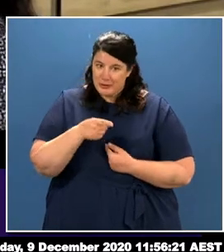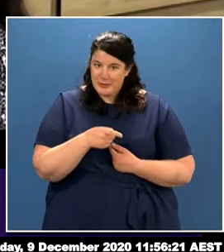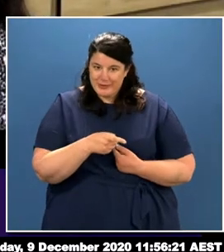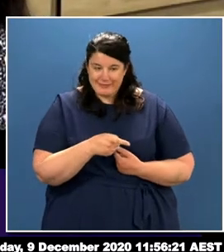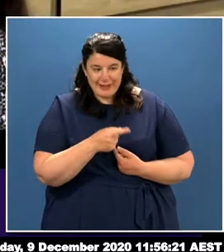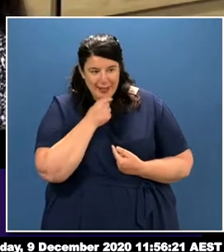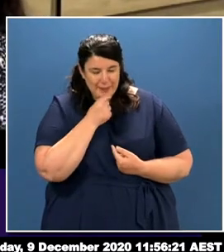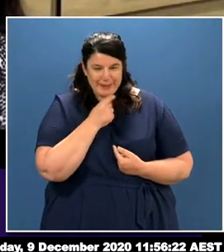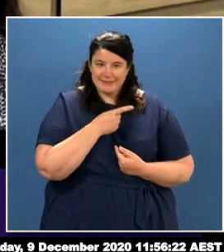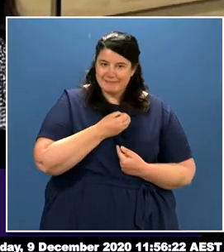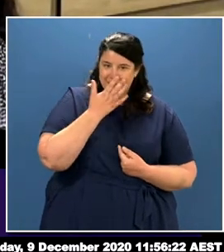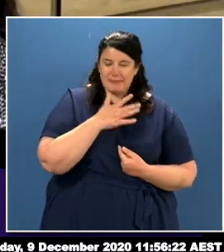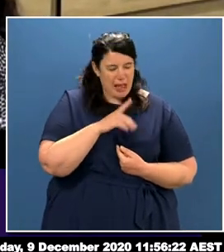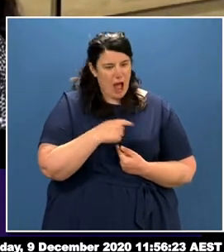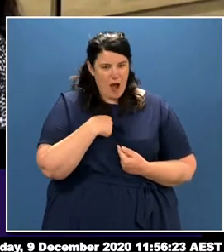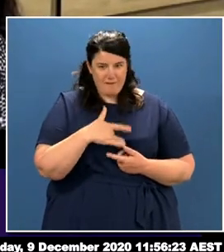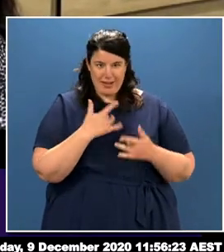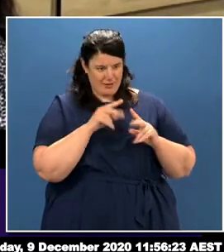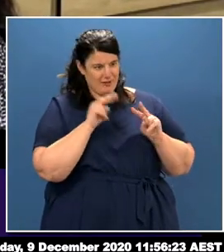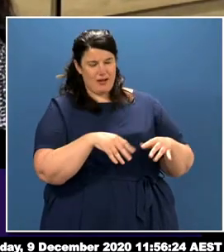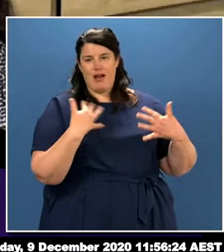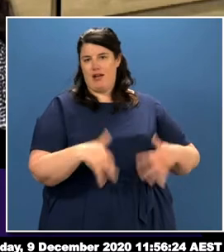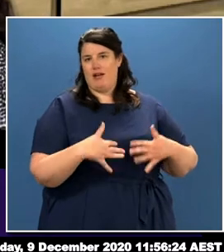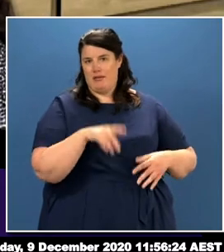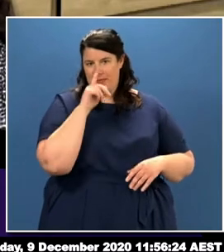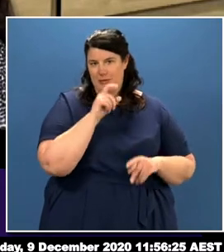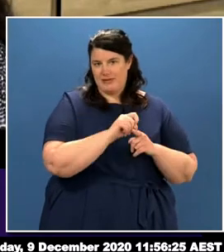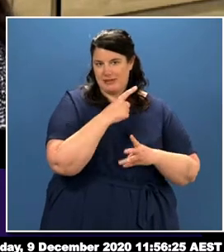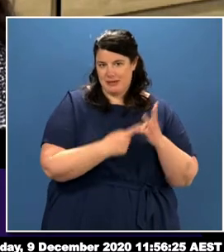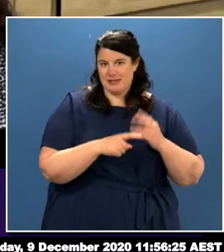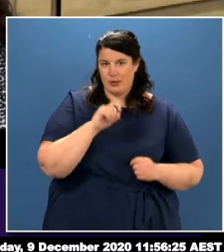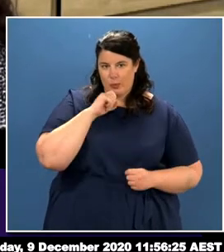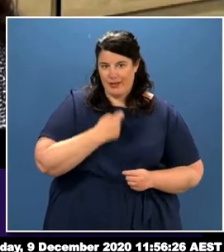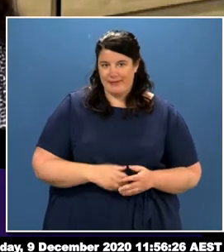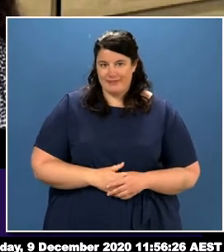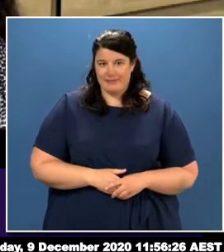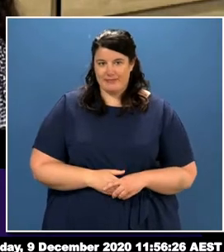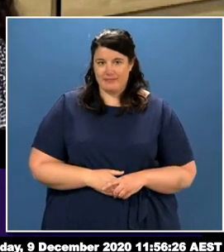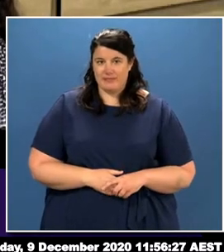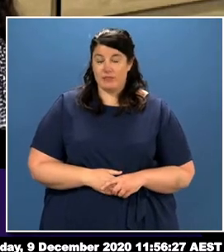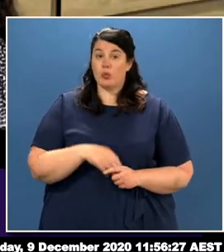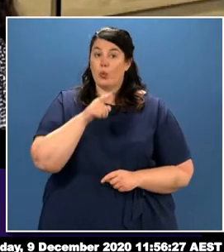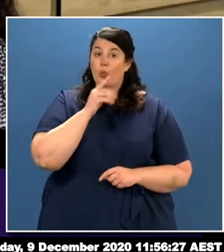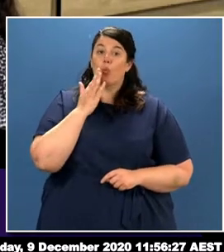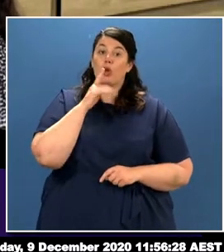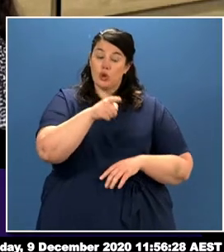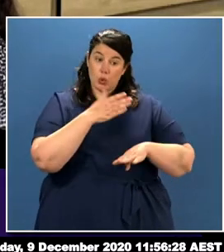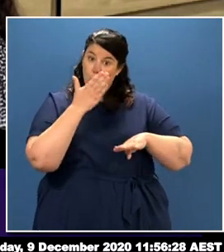Thank you, Ms Fraser. Mr Pini, you don't experience any negative attitudes or bias